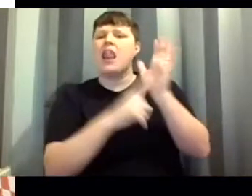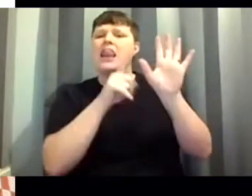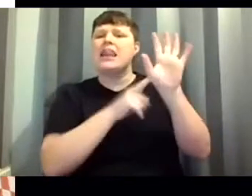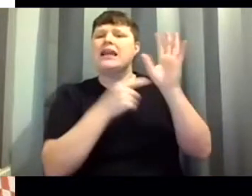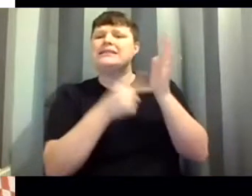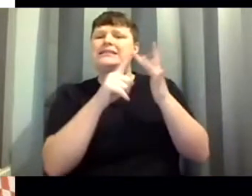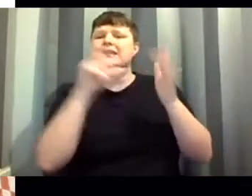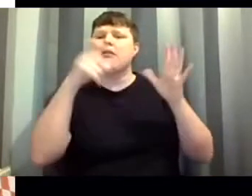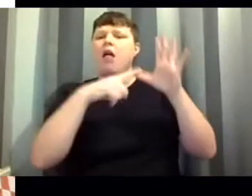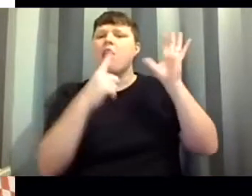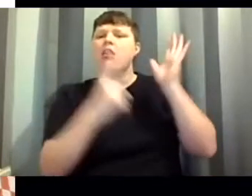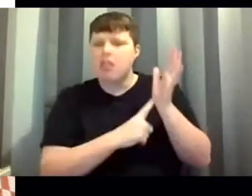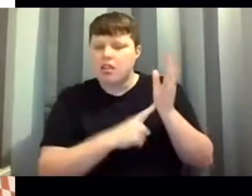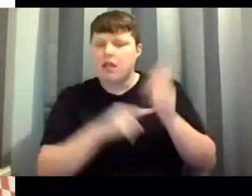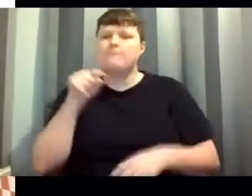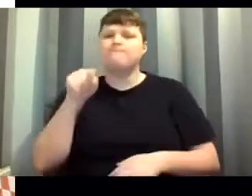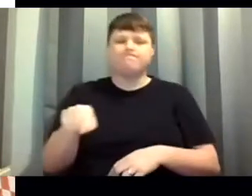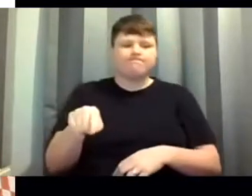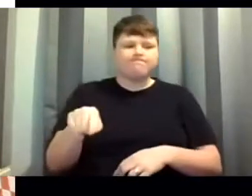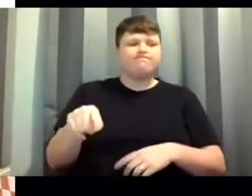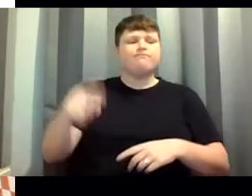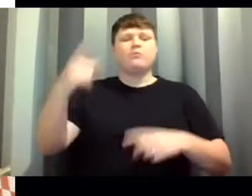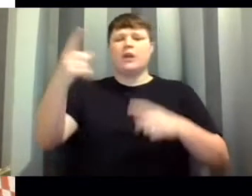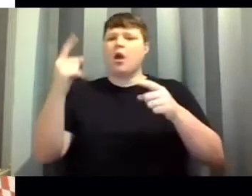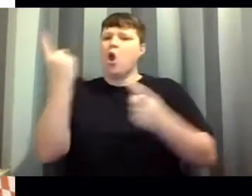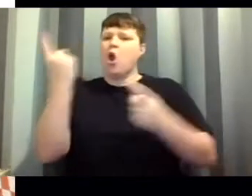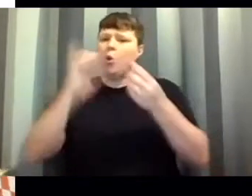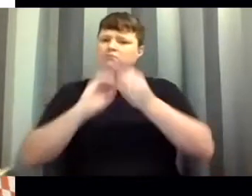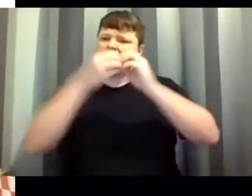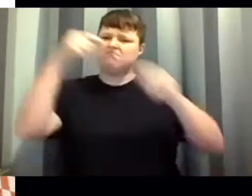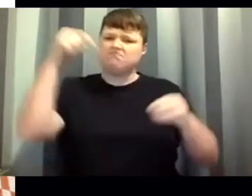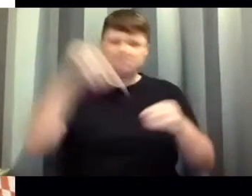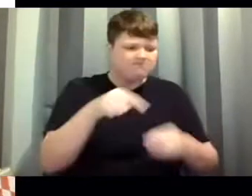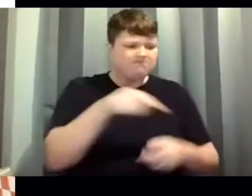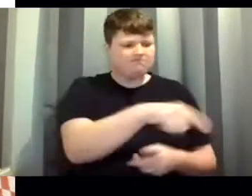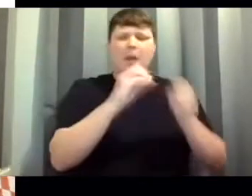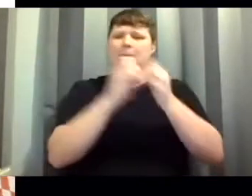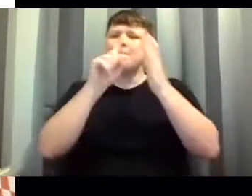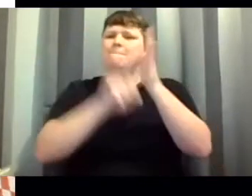by Bjerkness and Rossby and people like that who were writing down the equations and solving